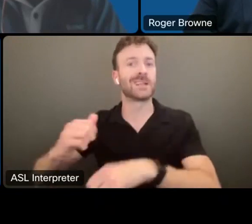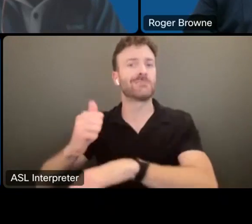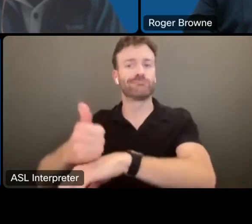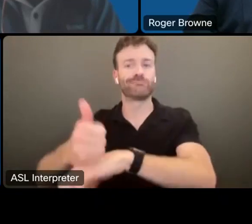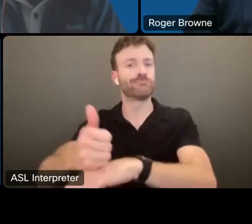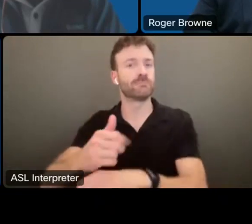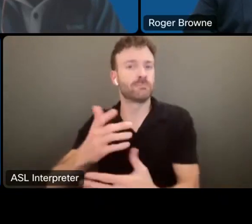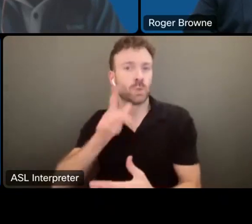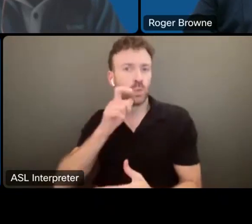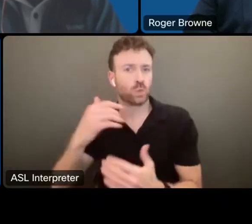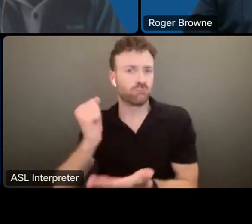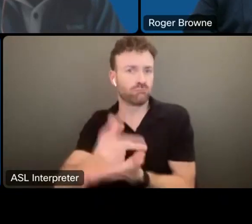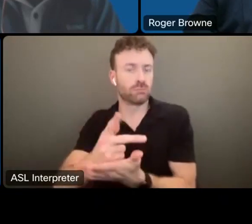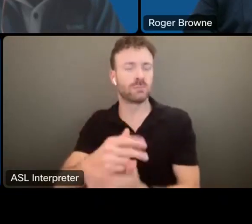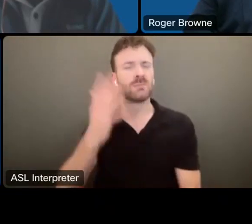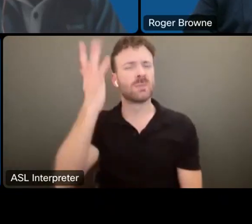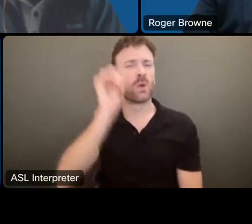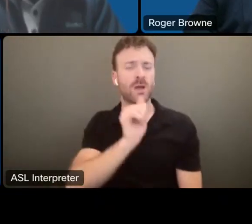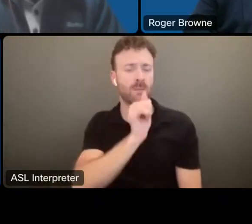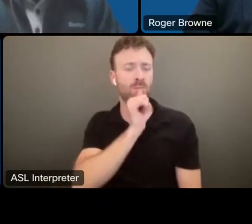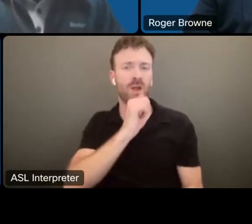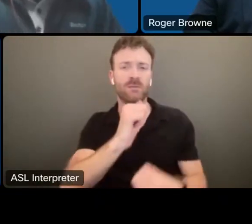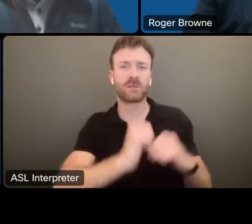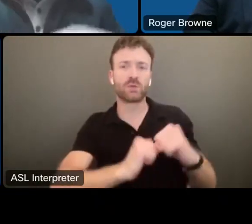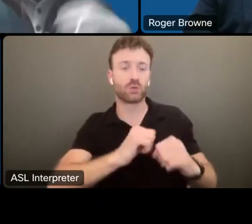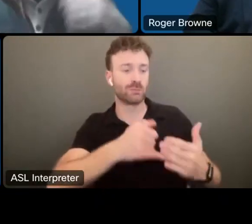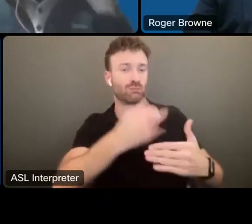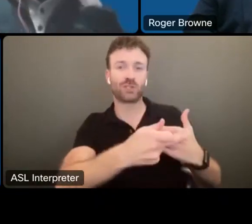Why are private construction projects allowed to use the public right of way, and if you